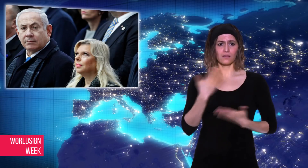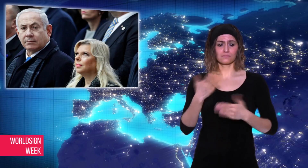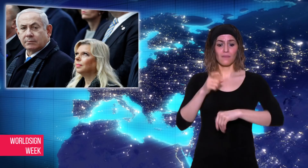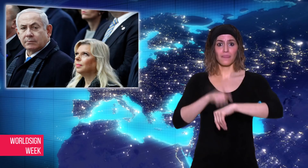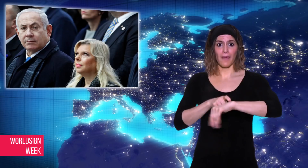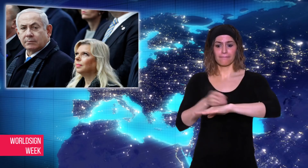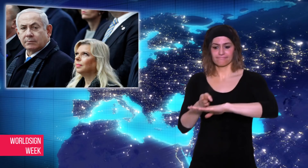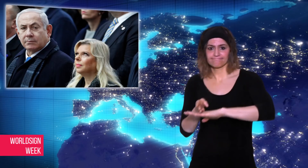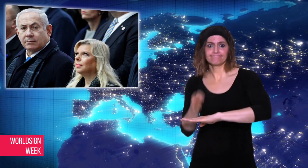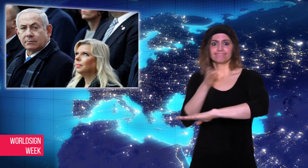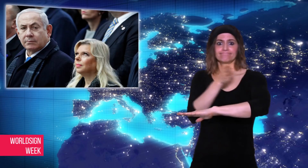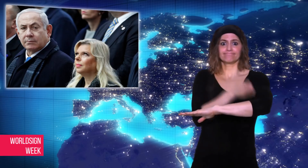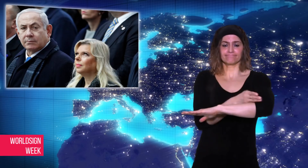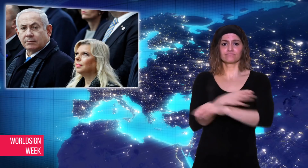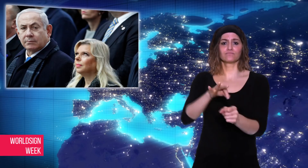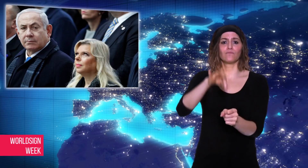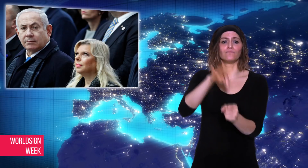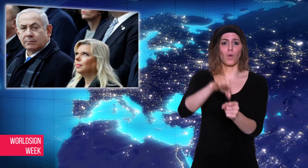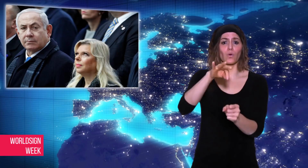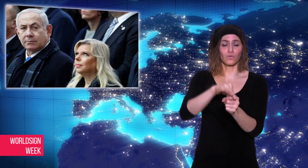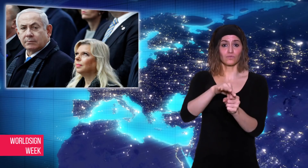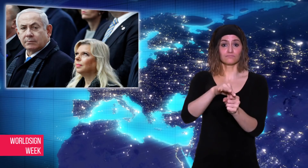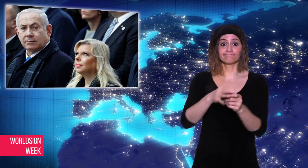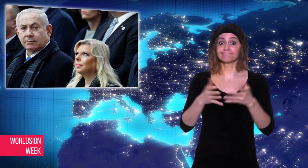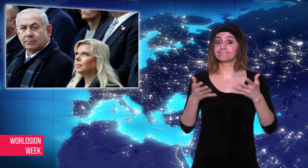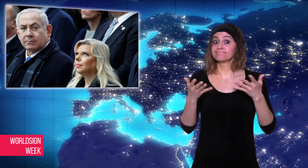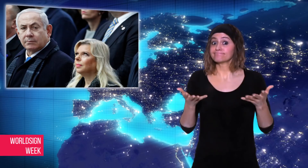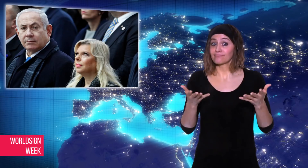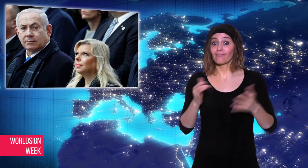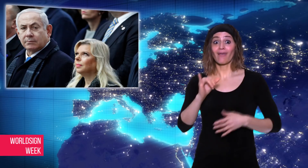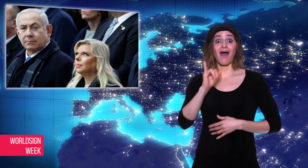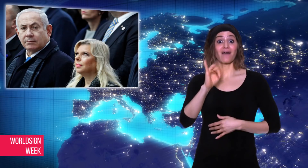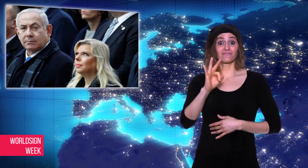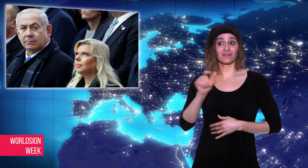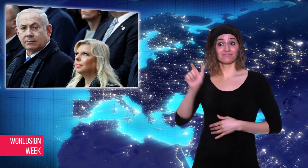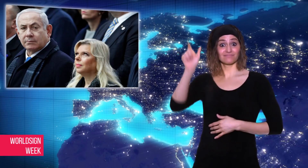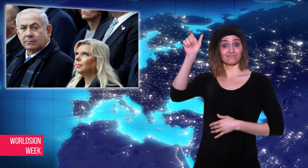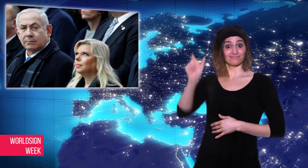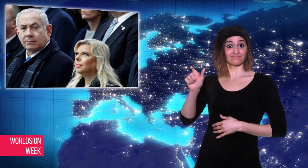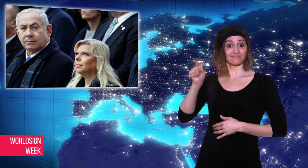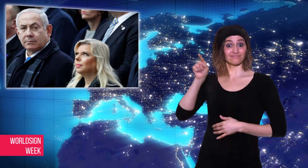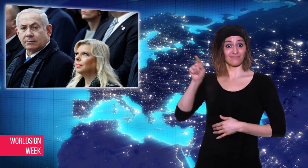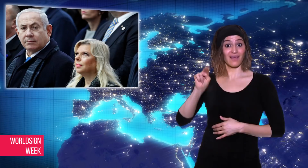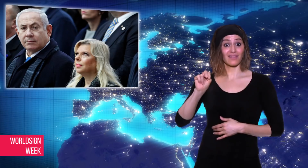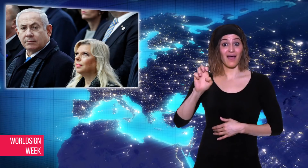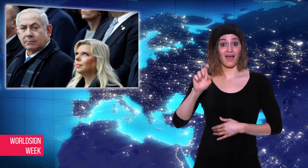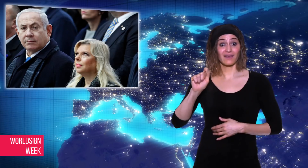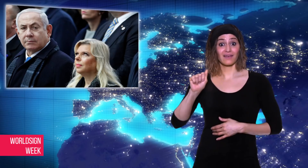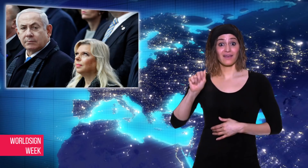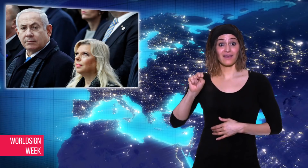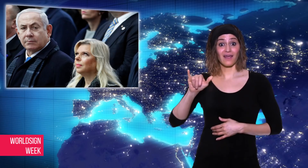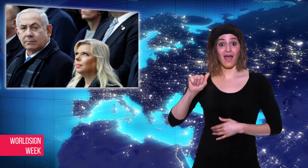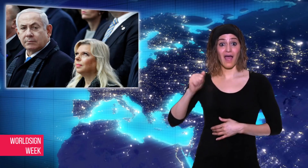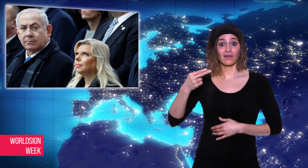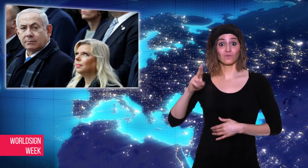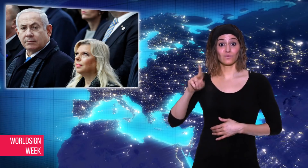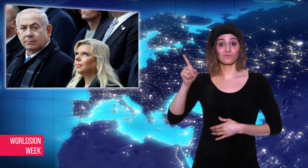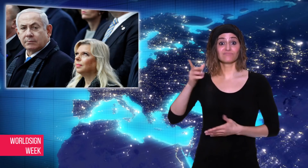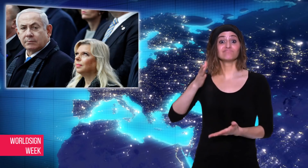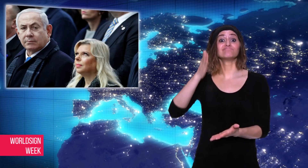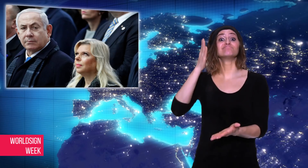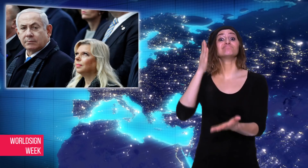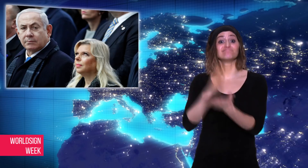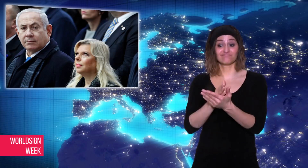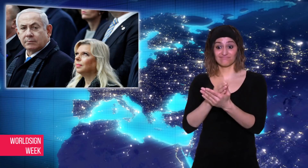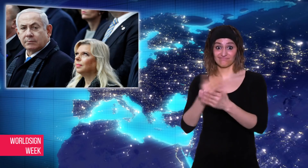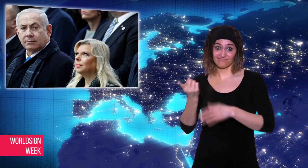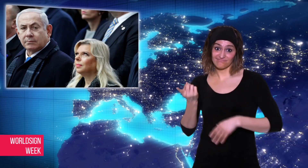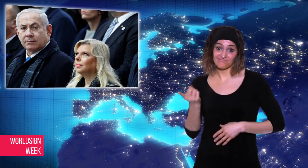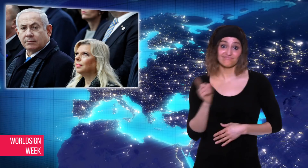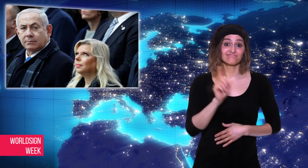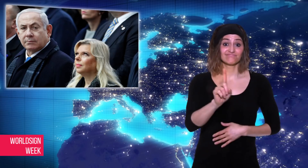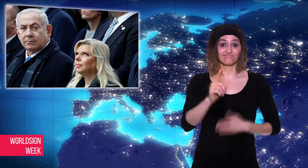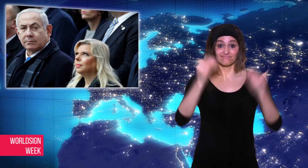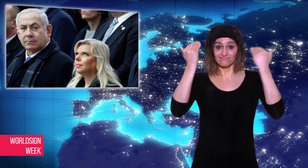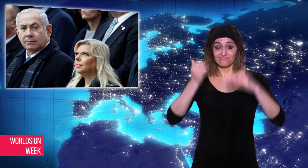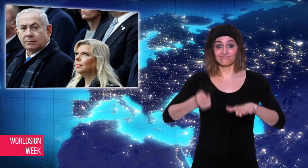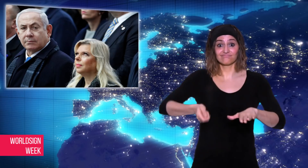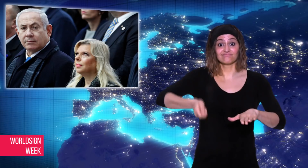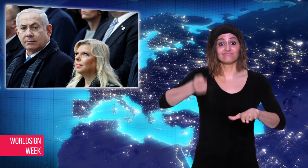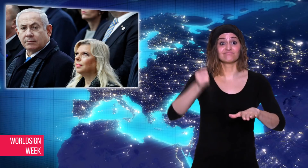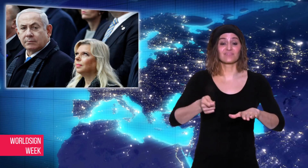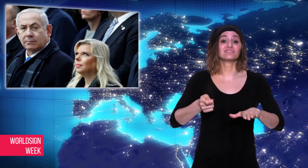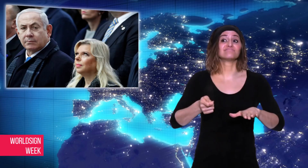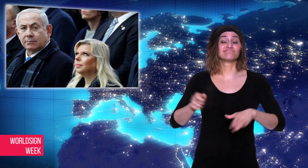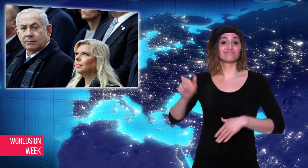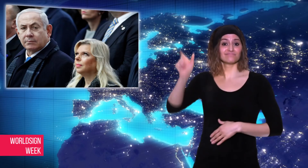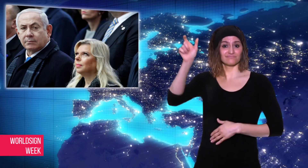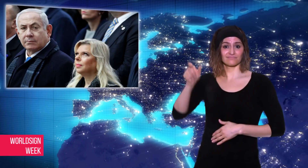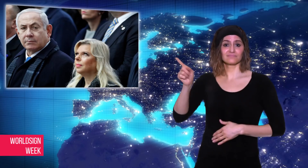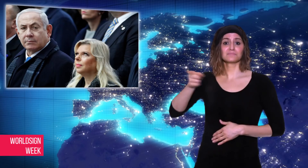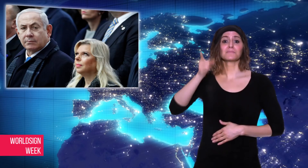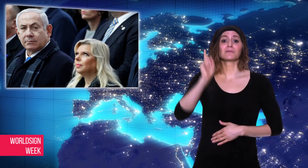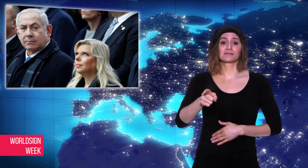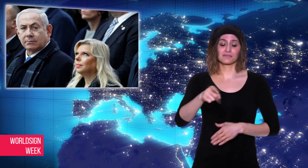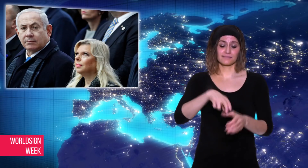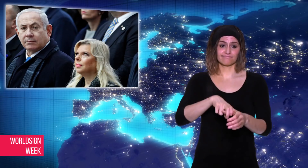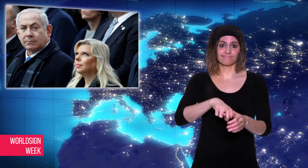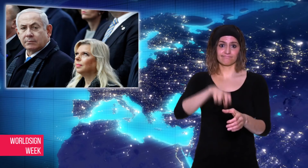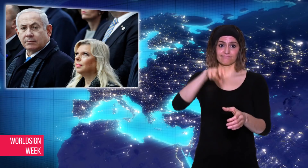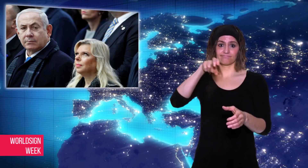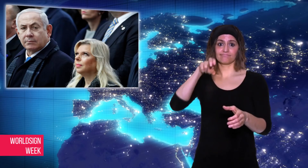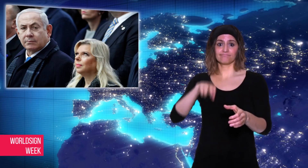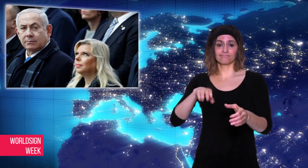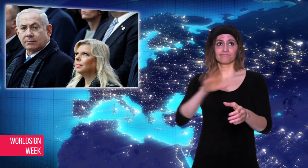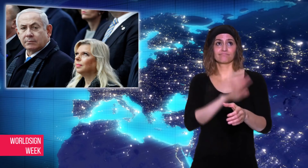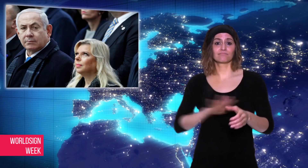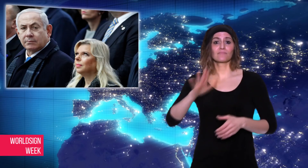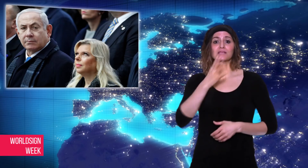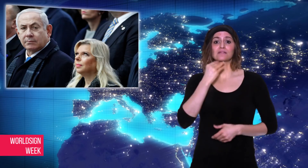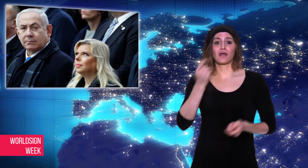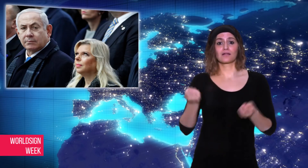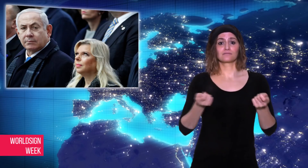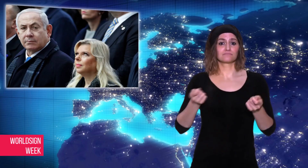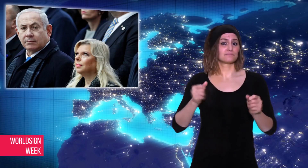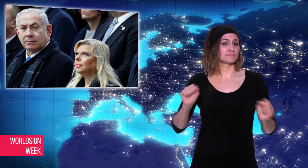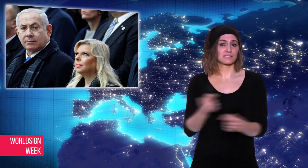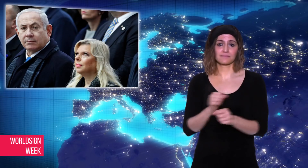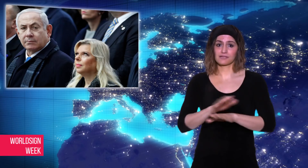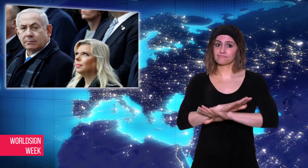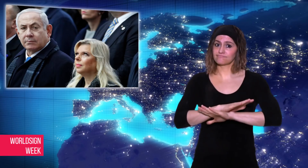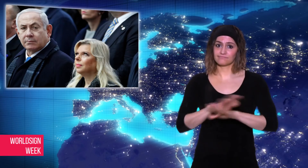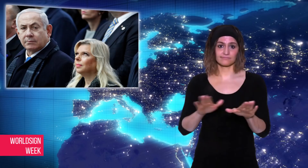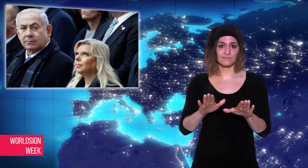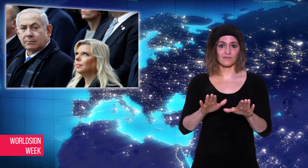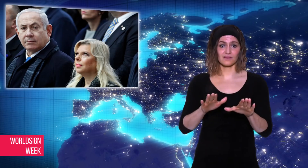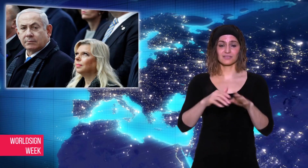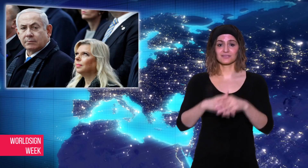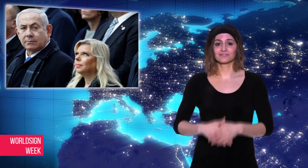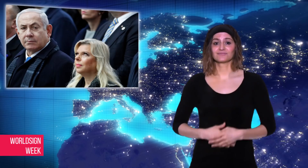Netanyahu may be forced to resign if trial does take place.